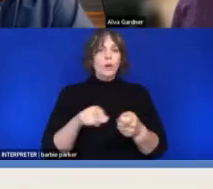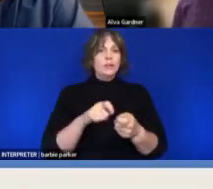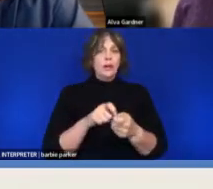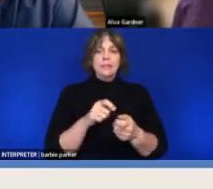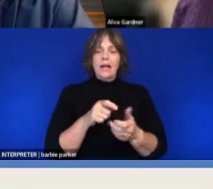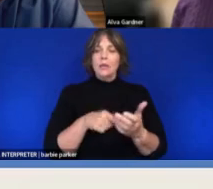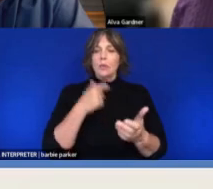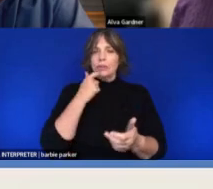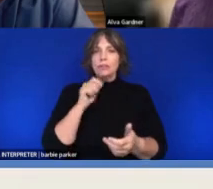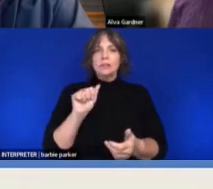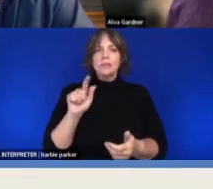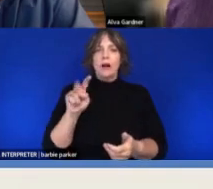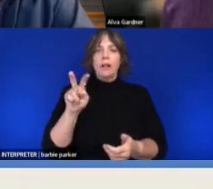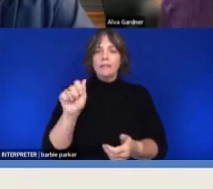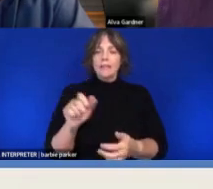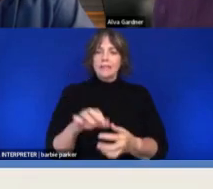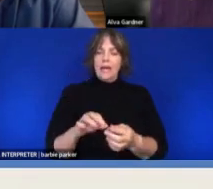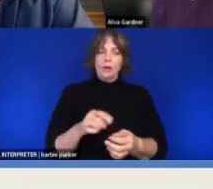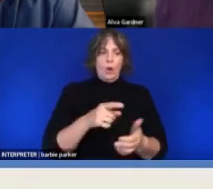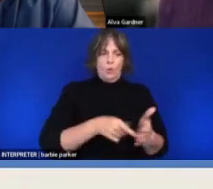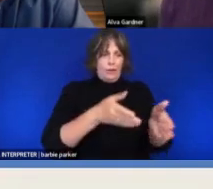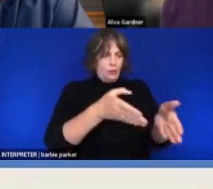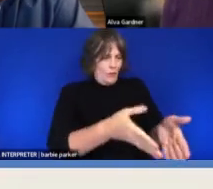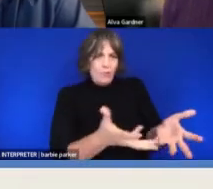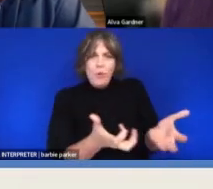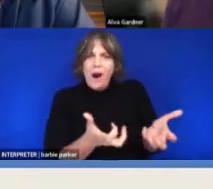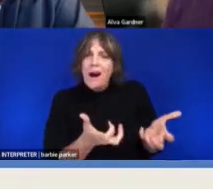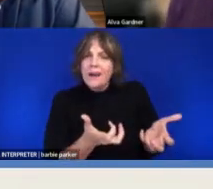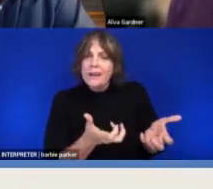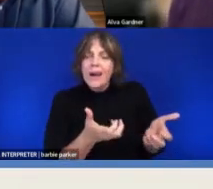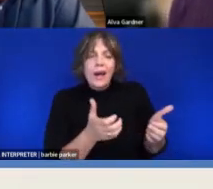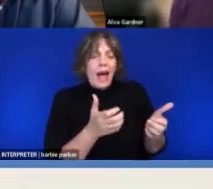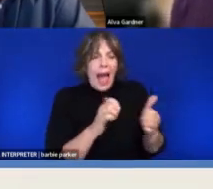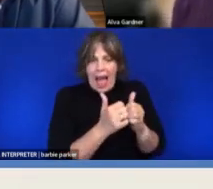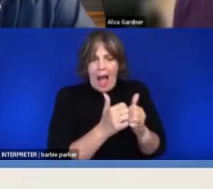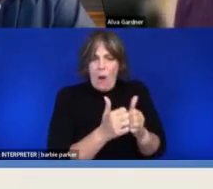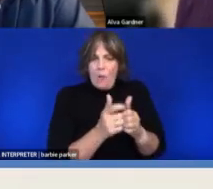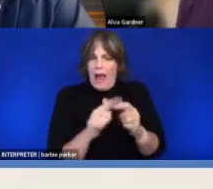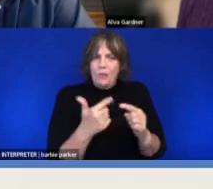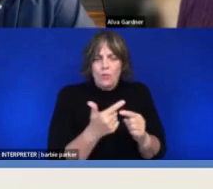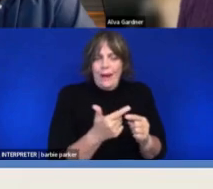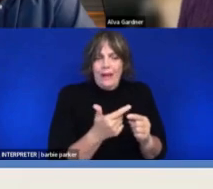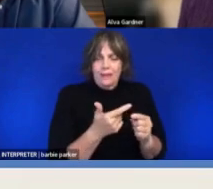what does a person want? How do they want it to happen? When do they want it to happen? And then that can be helpful in day to